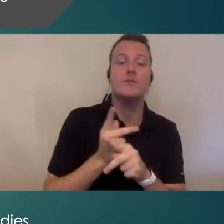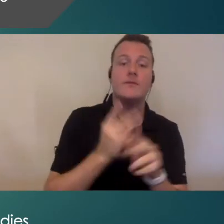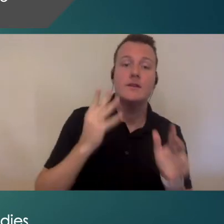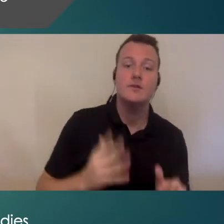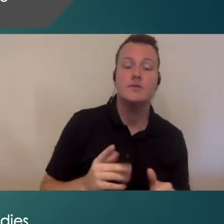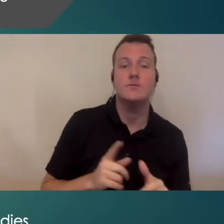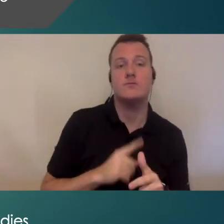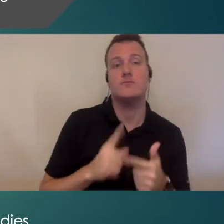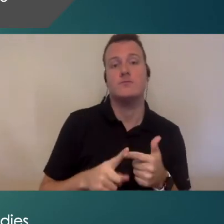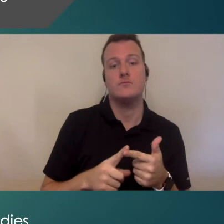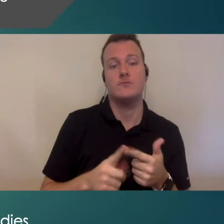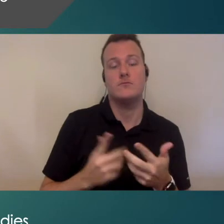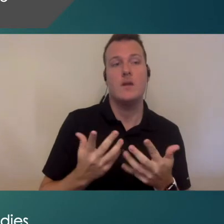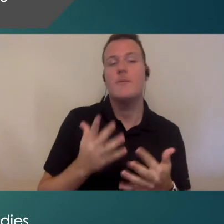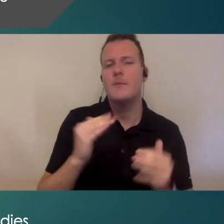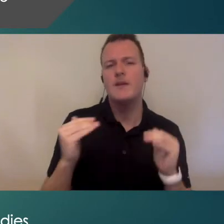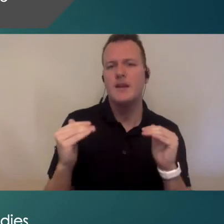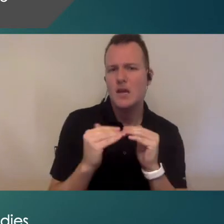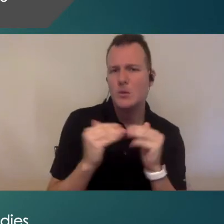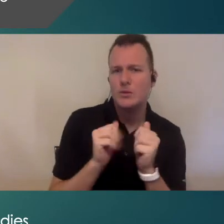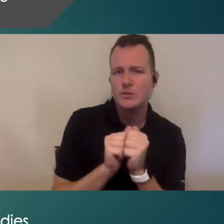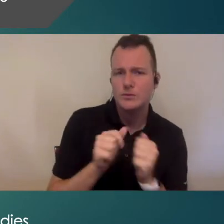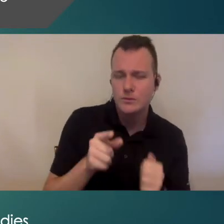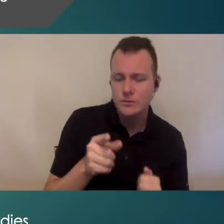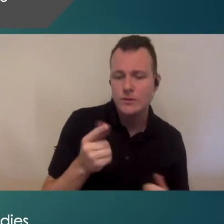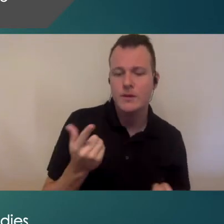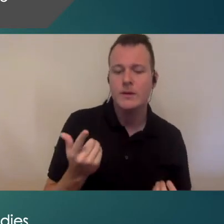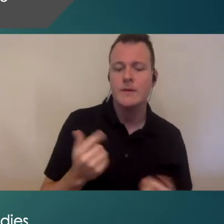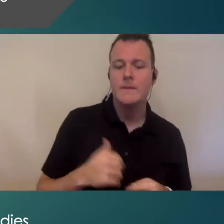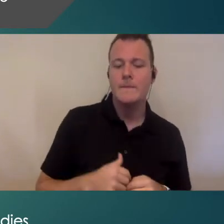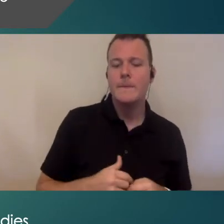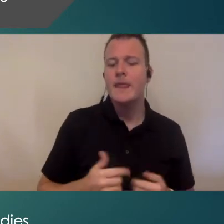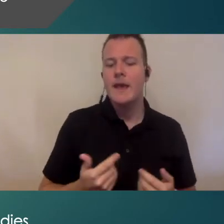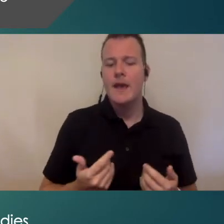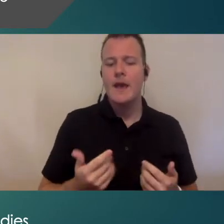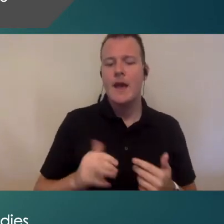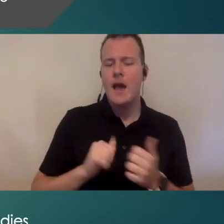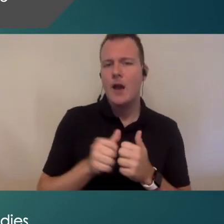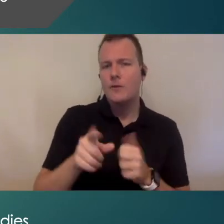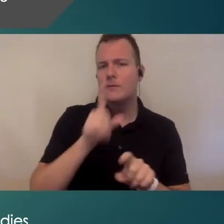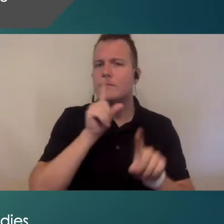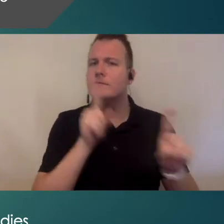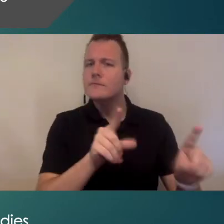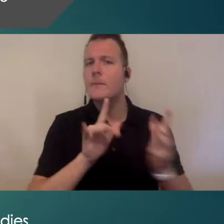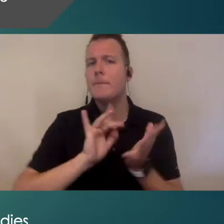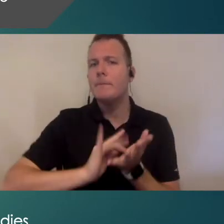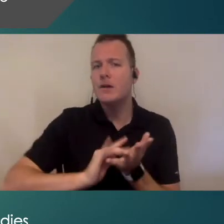that may be equal to you, how well you're going to react with medical staff,